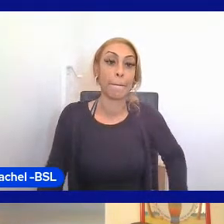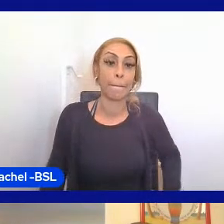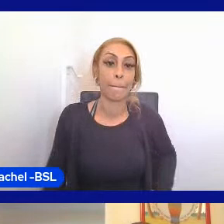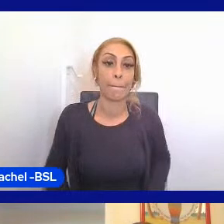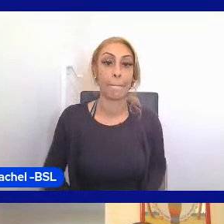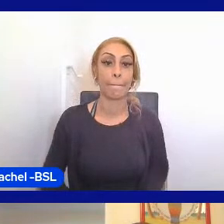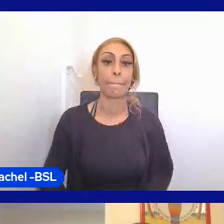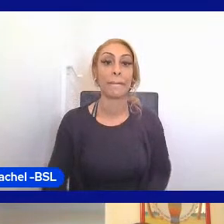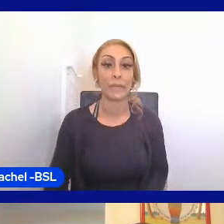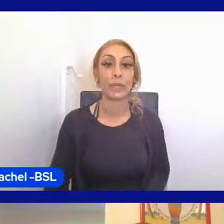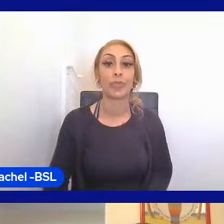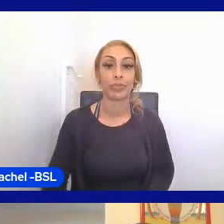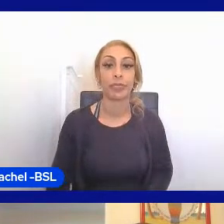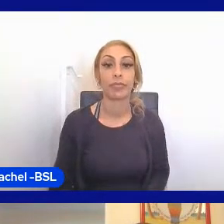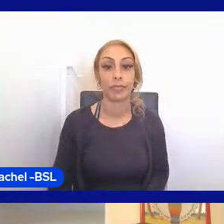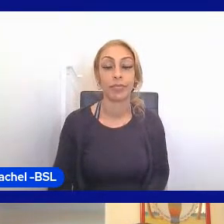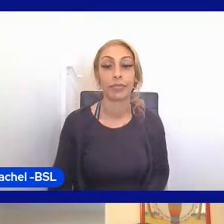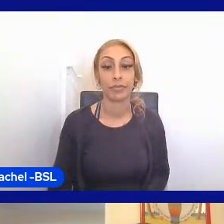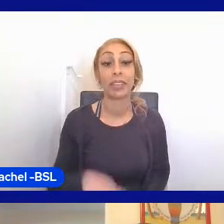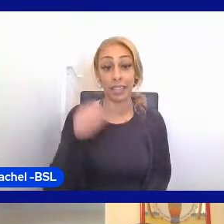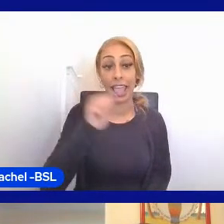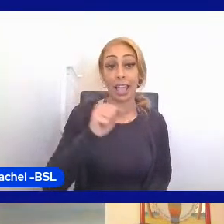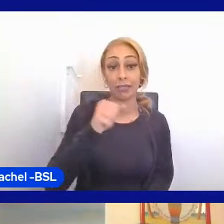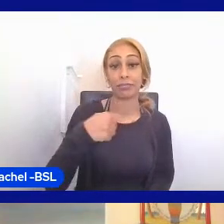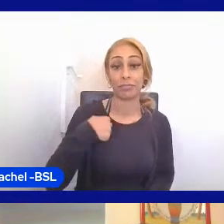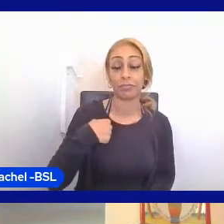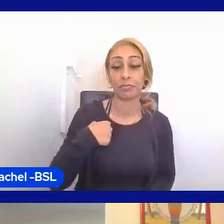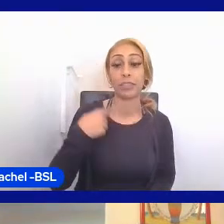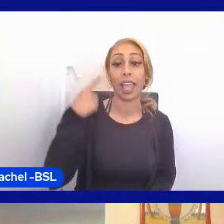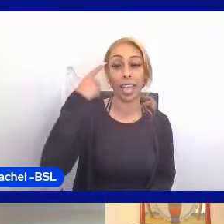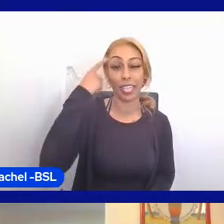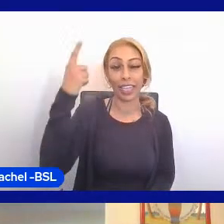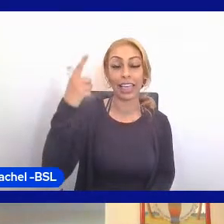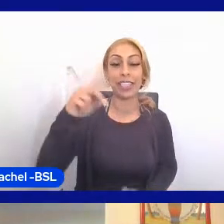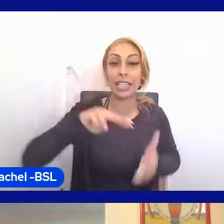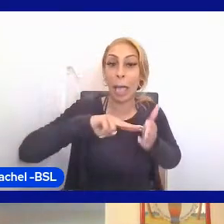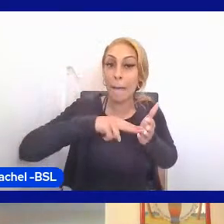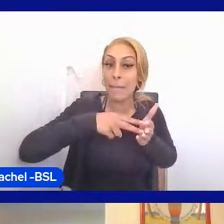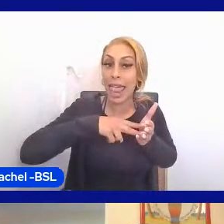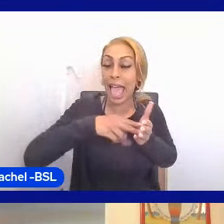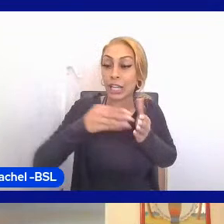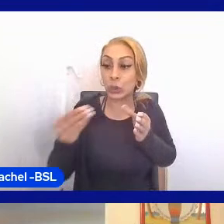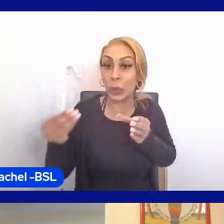think it is an interesting concept and definitely something that (unknown term) lent itself to.